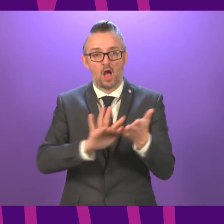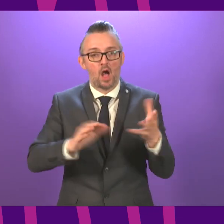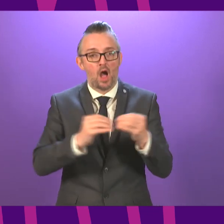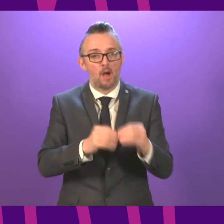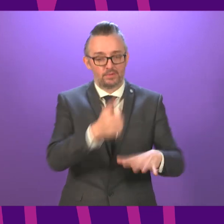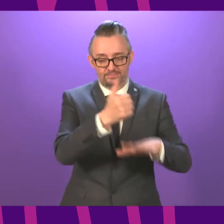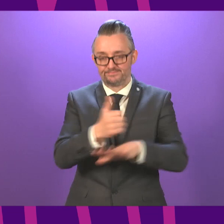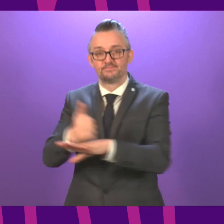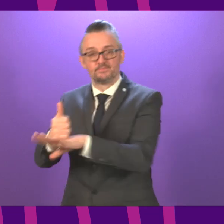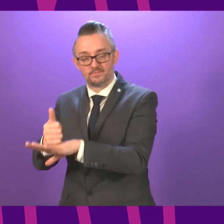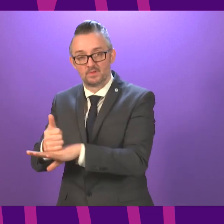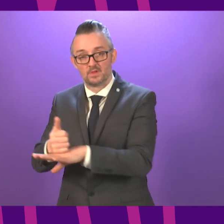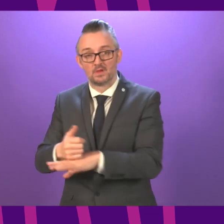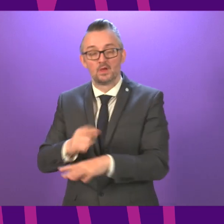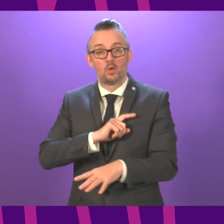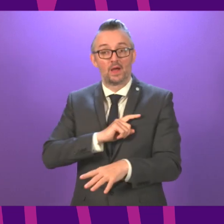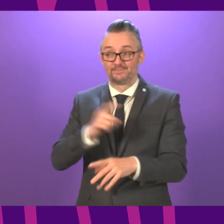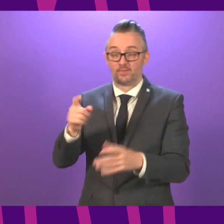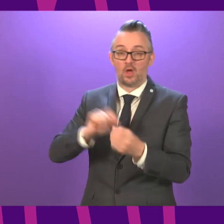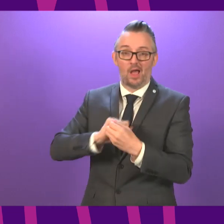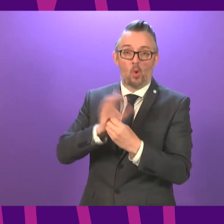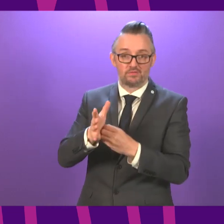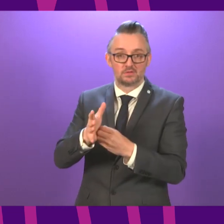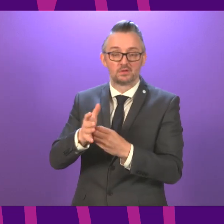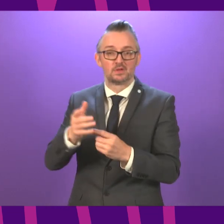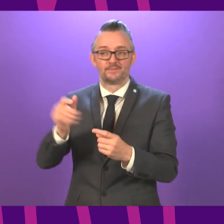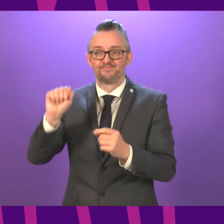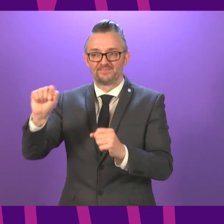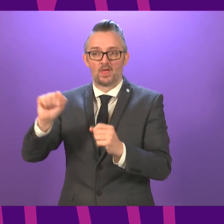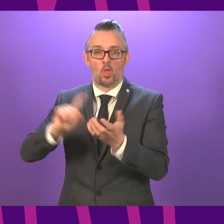authority environmental health departments, that approach, which relies on a risk-based